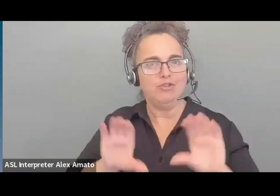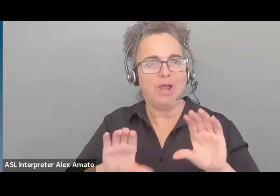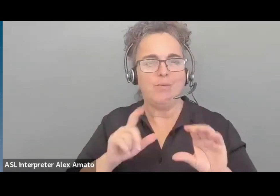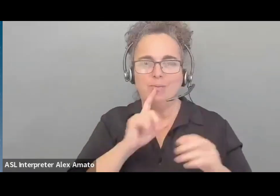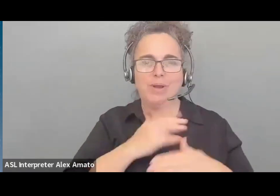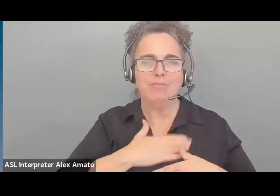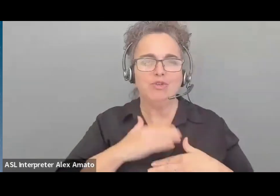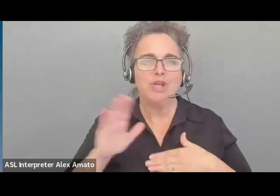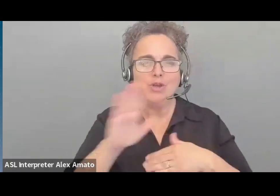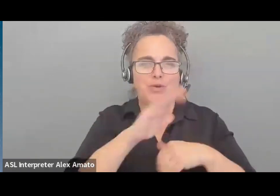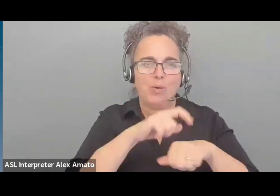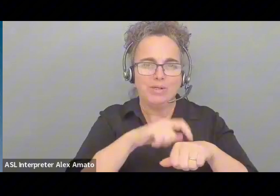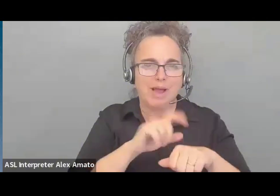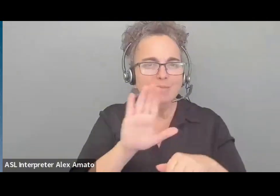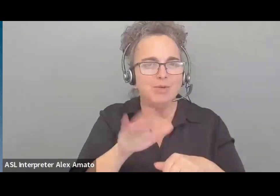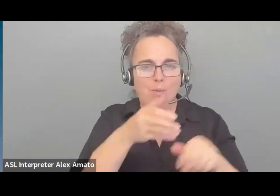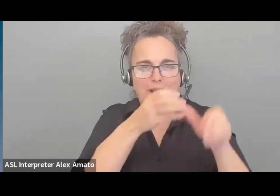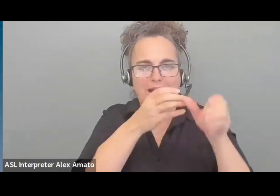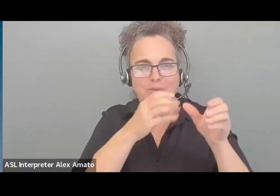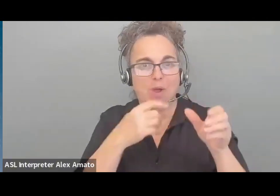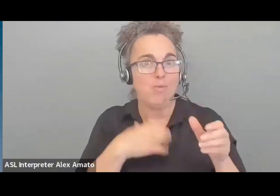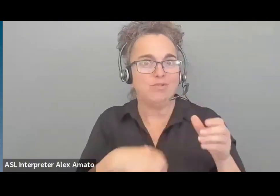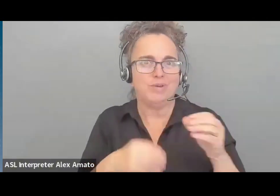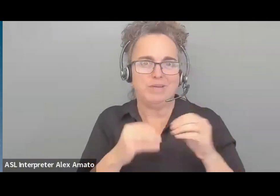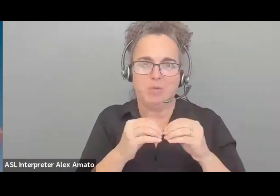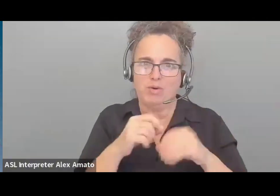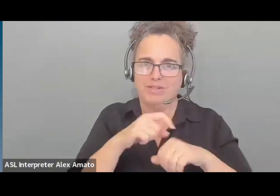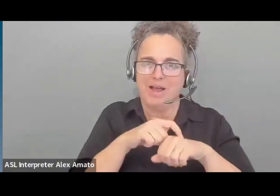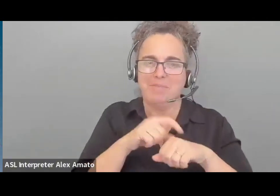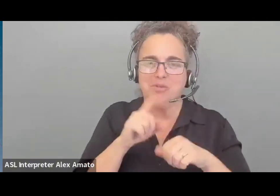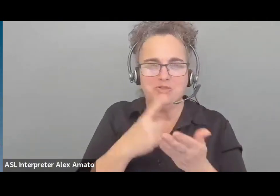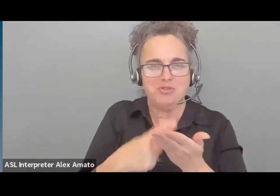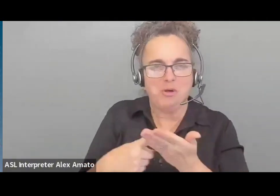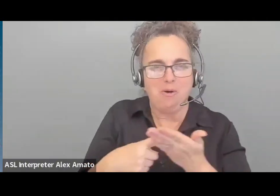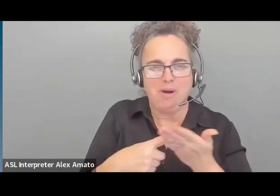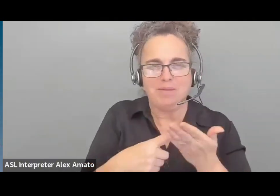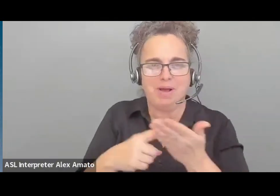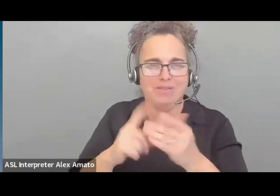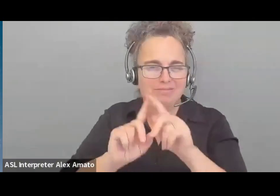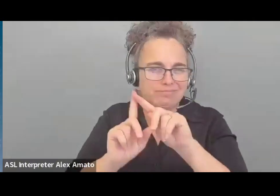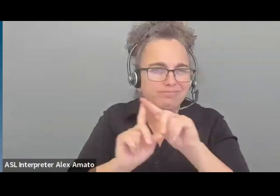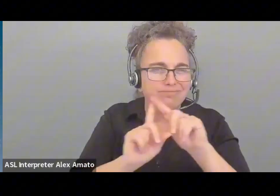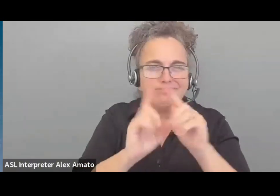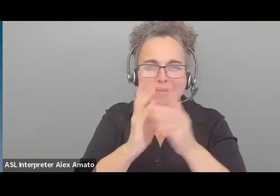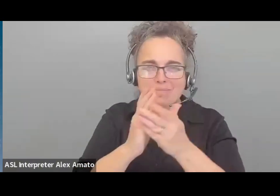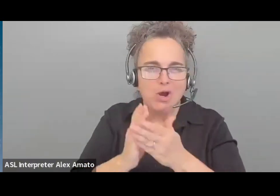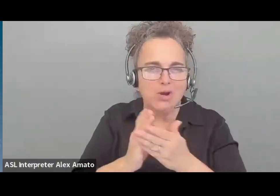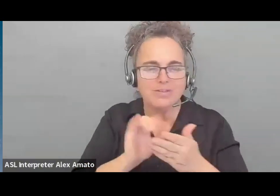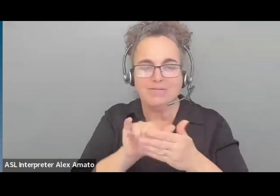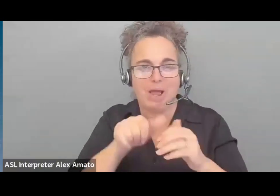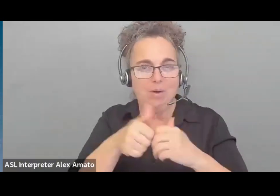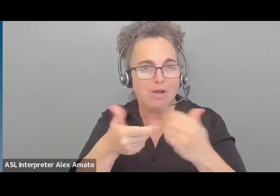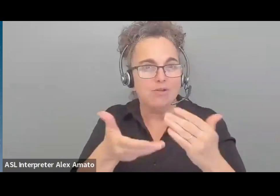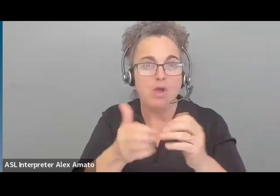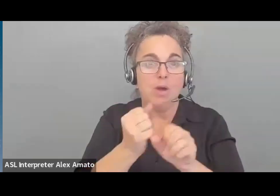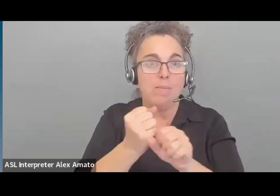I think we needed more time to kind of like talk about these many aspects of, of accessibility gaming, but probably that's a good sign that we need